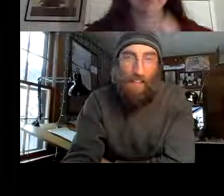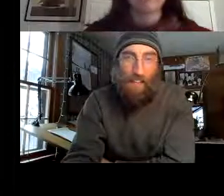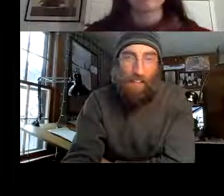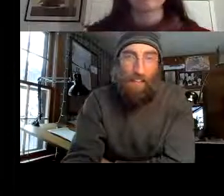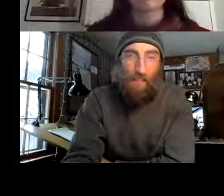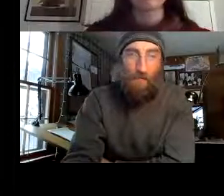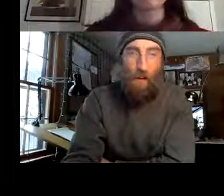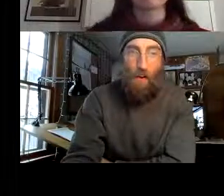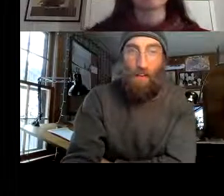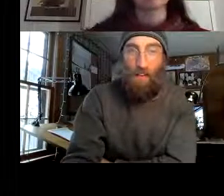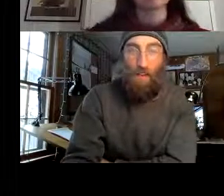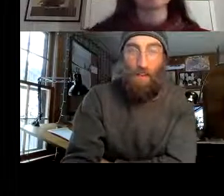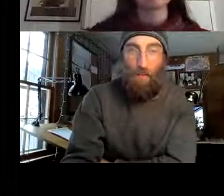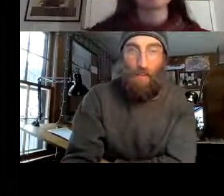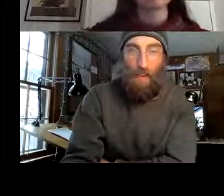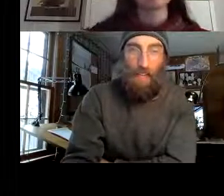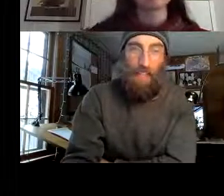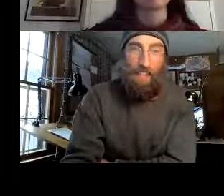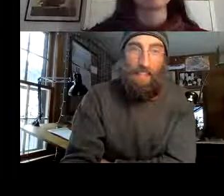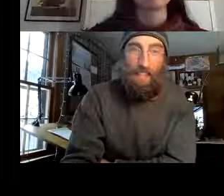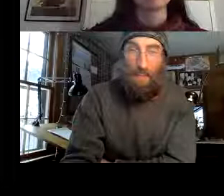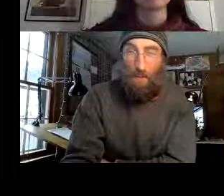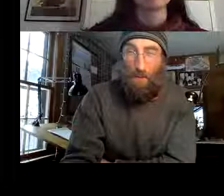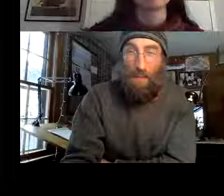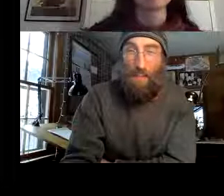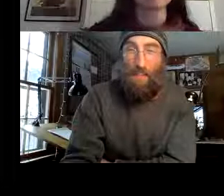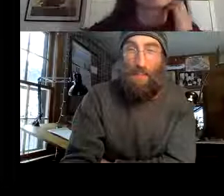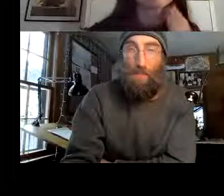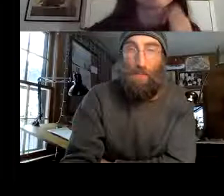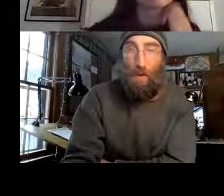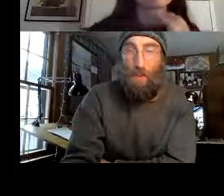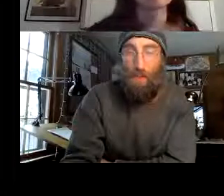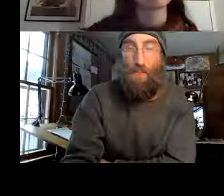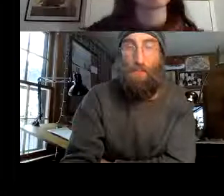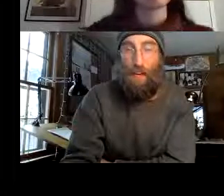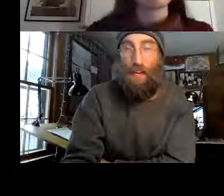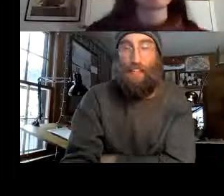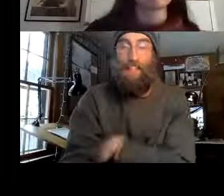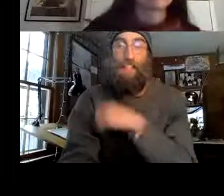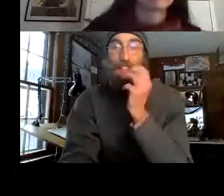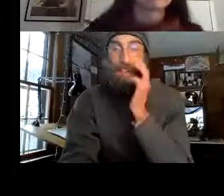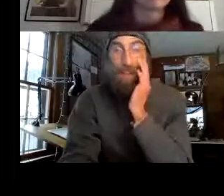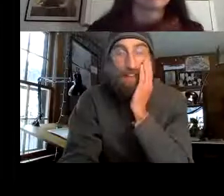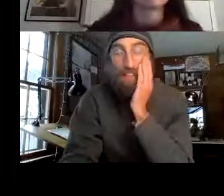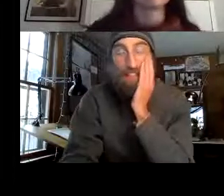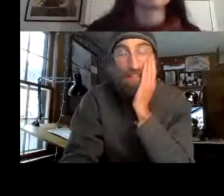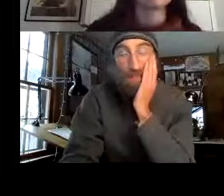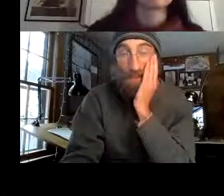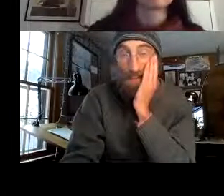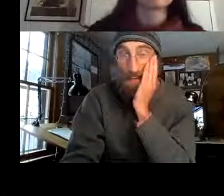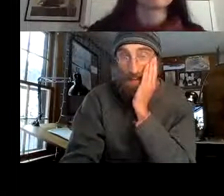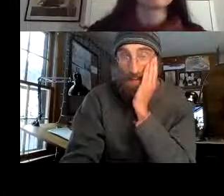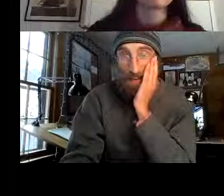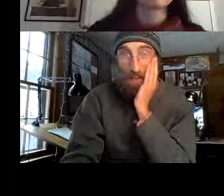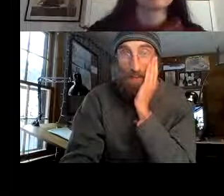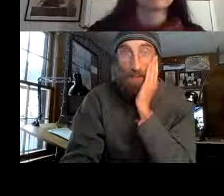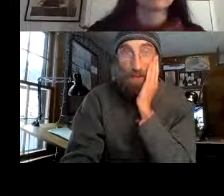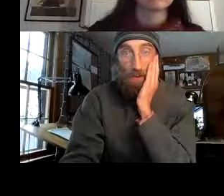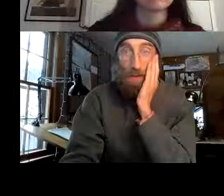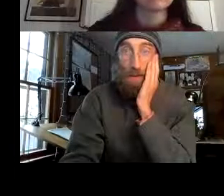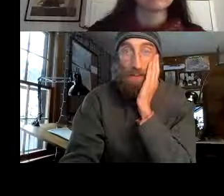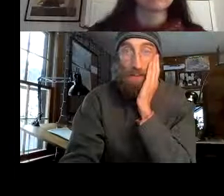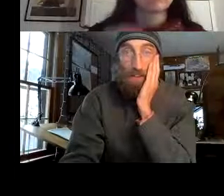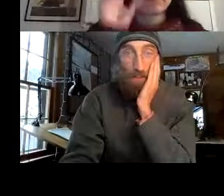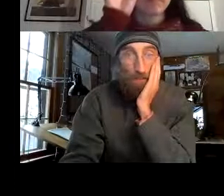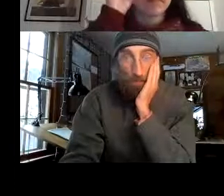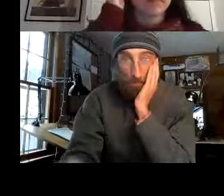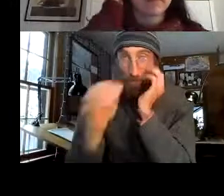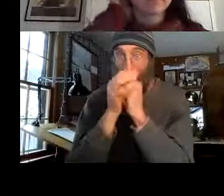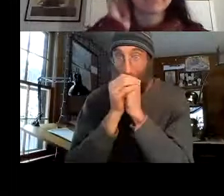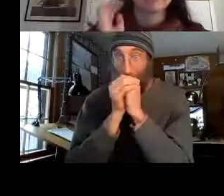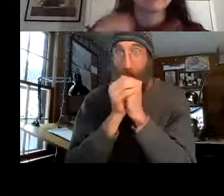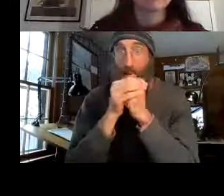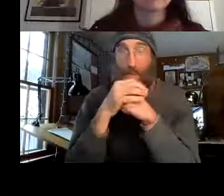his his Fall, uh 1862, into almost spring, 1862-1863 with the 39th Massachusetts.